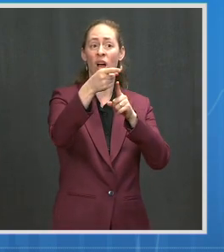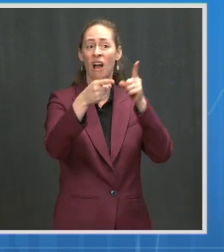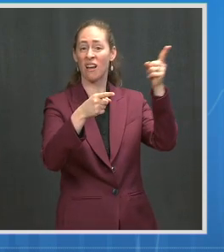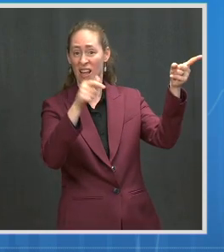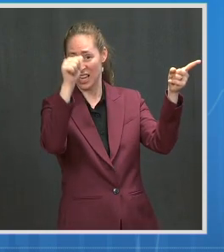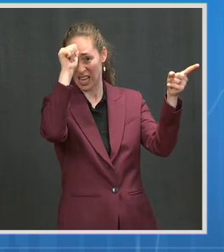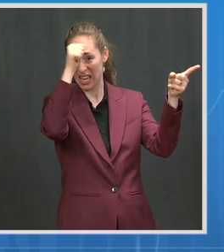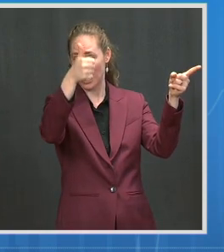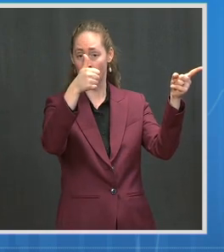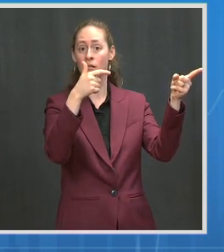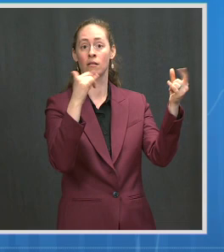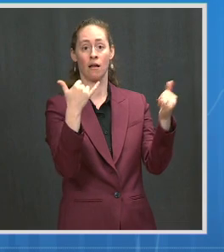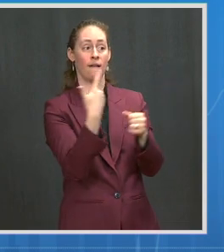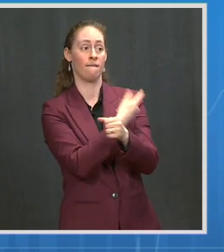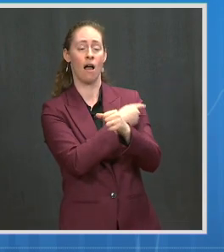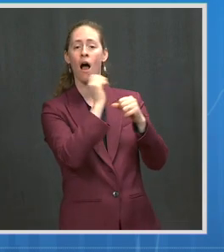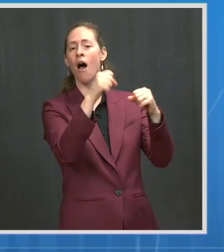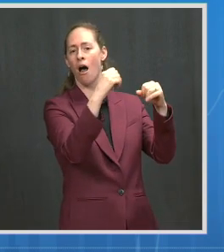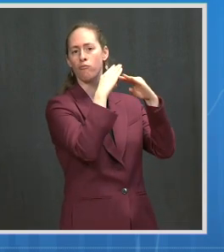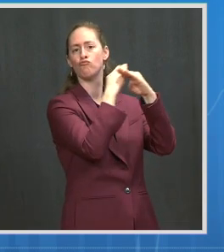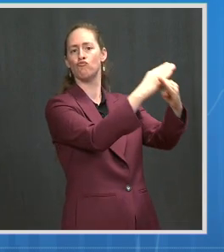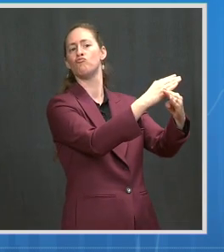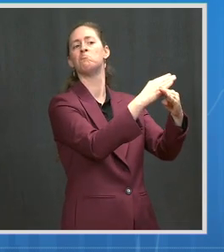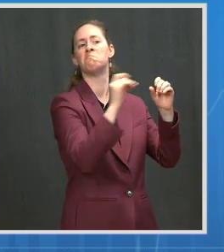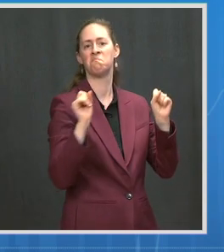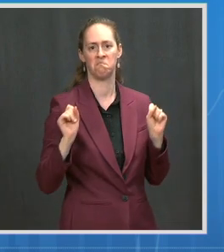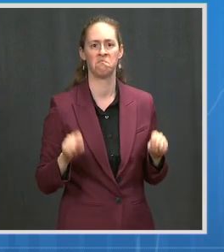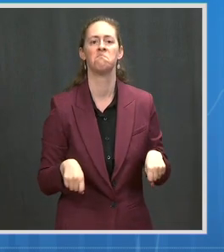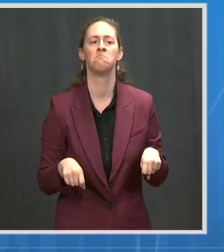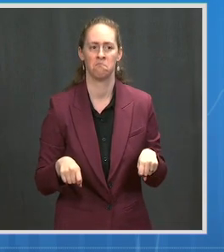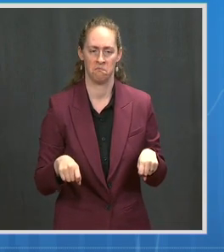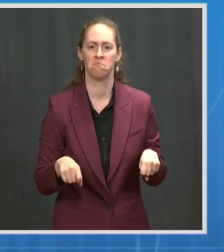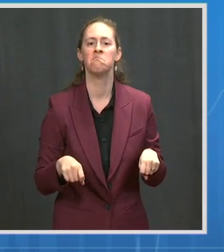would be at least partially and probably quite protective.